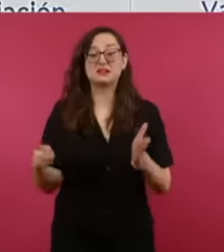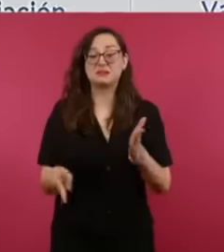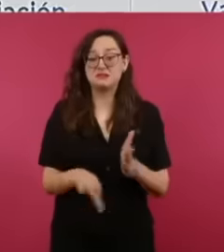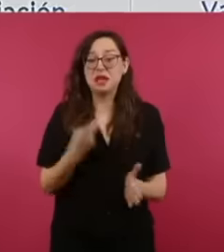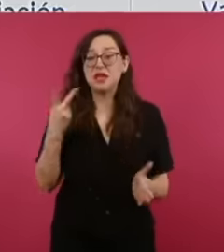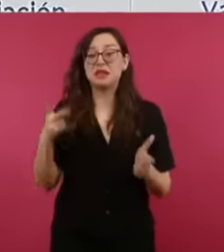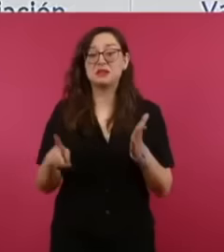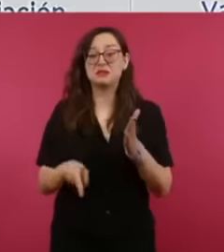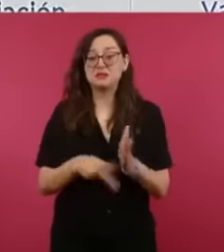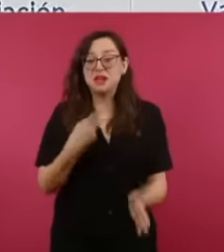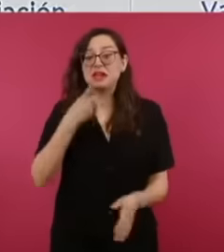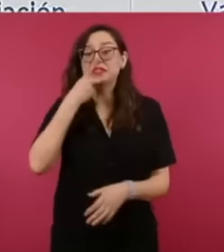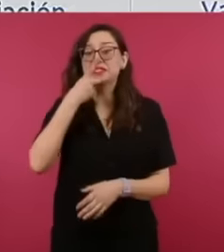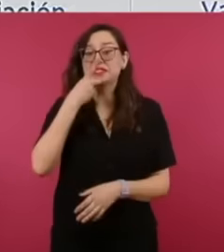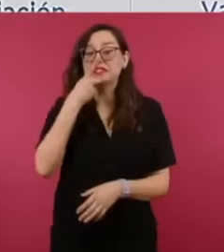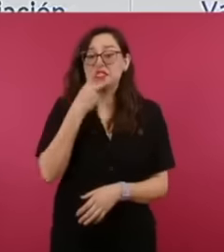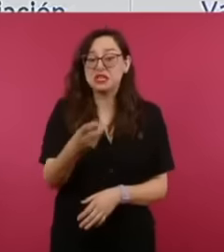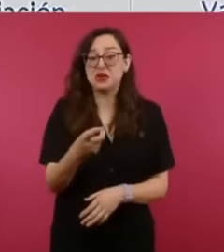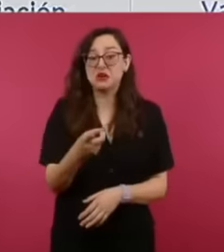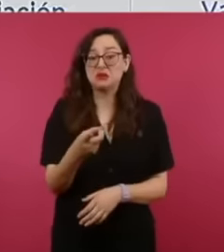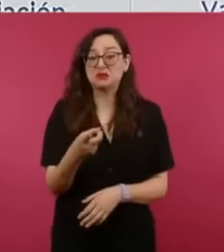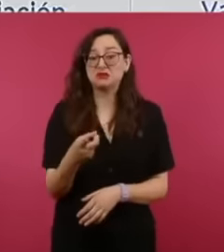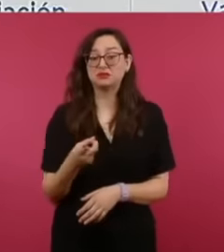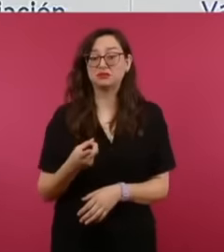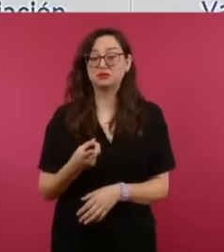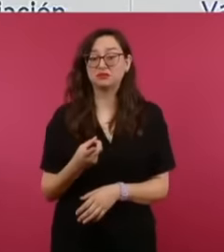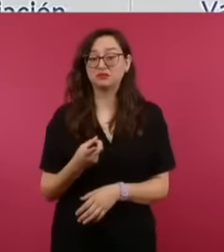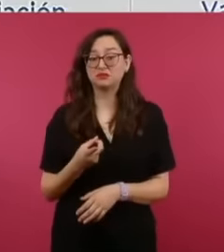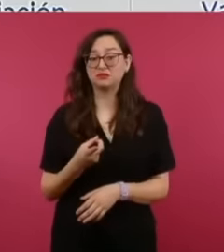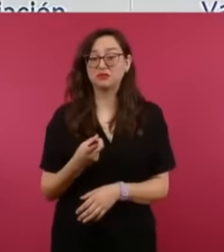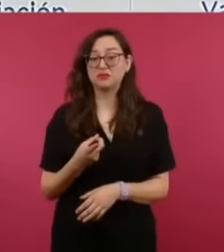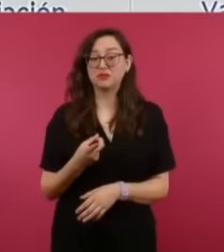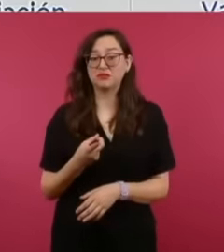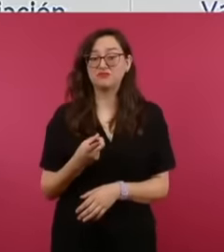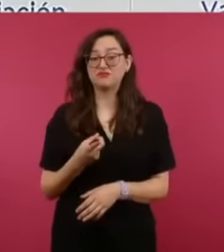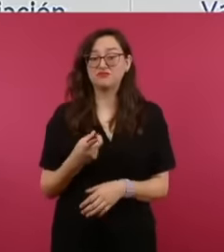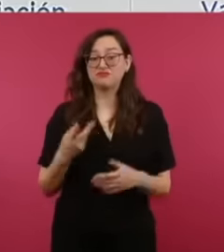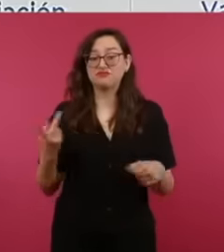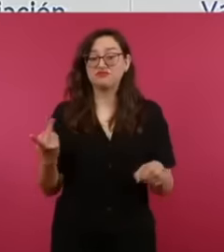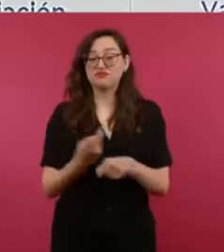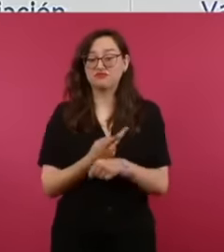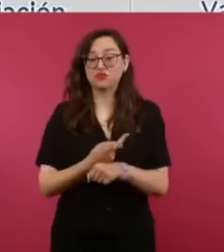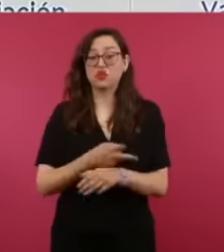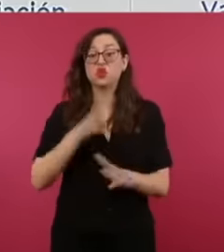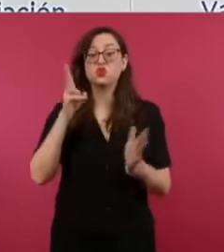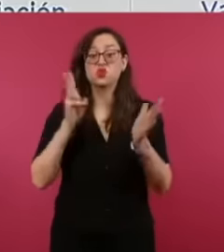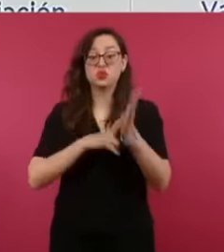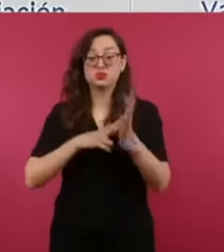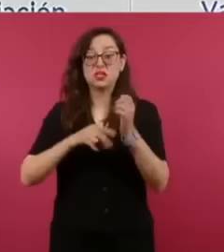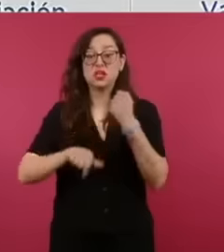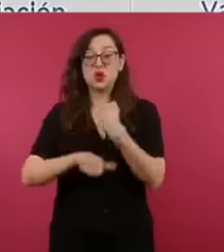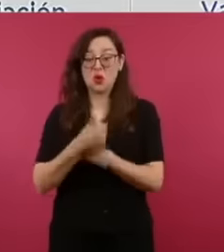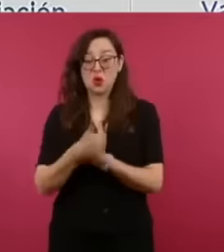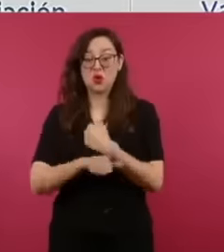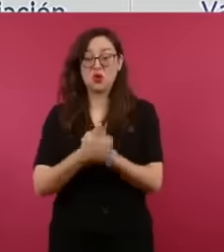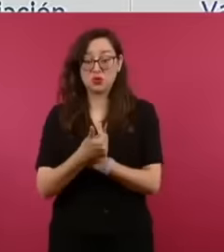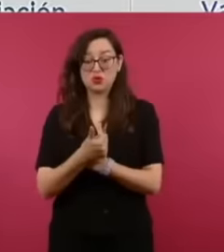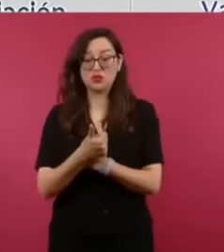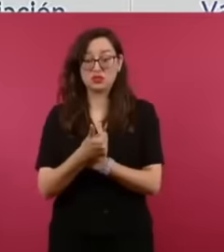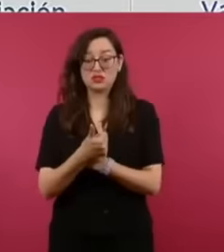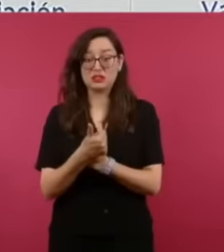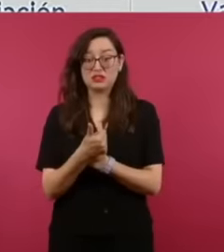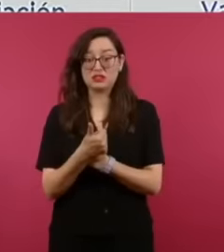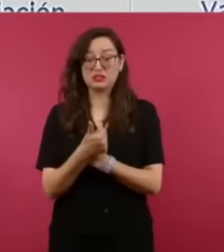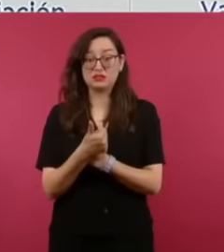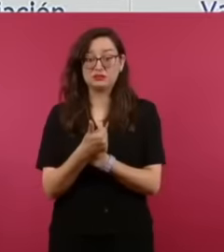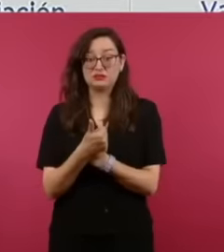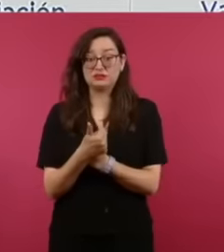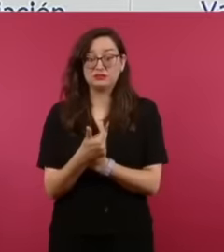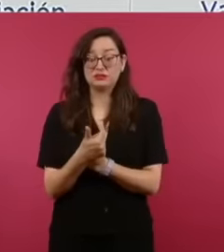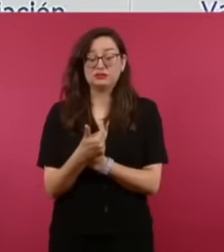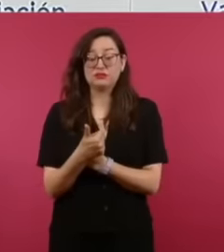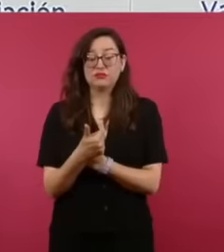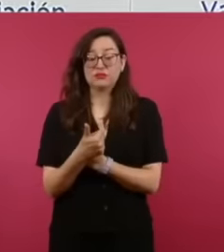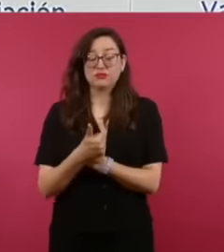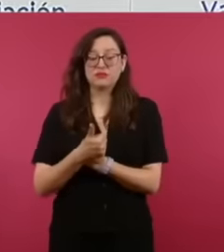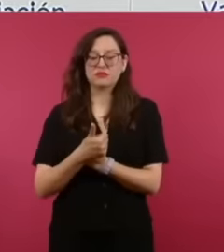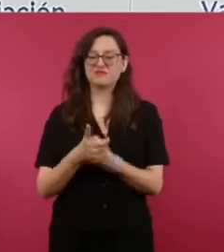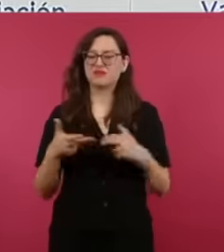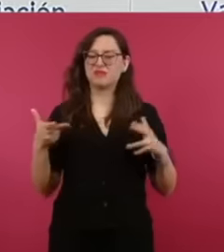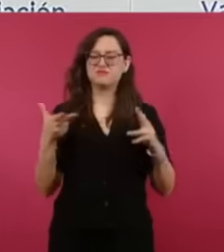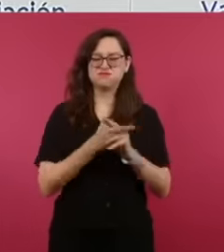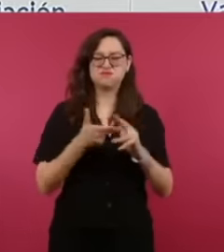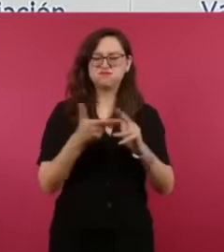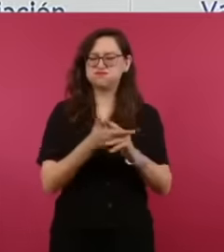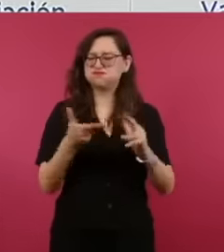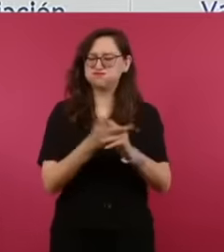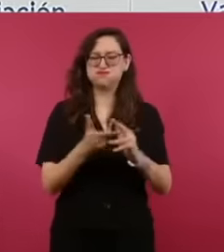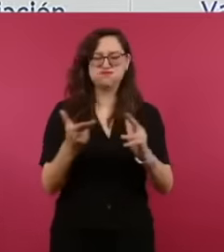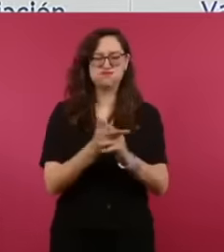This is the year of eh most murders in confrontations the